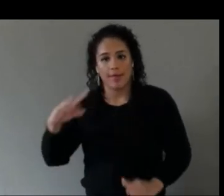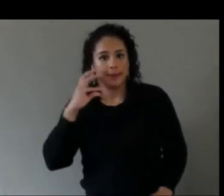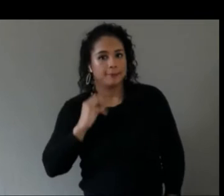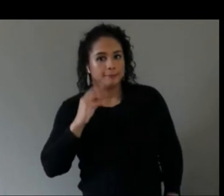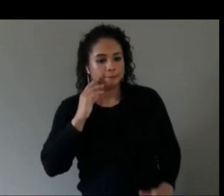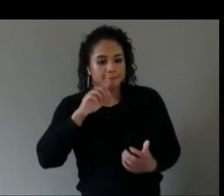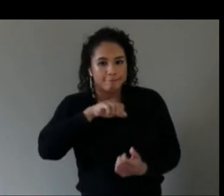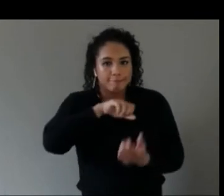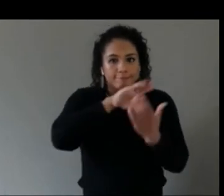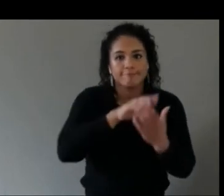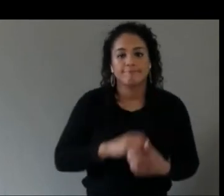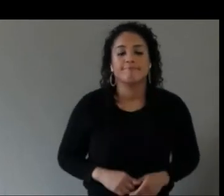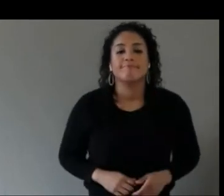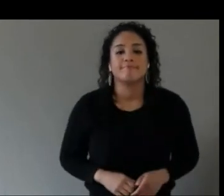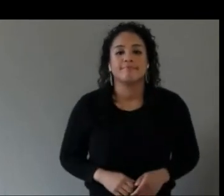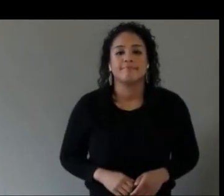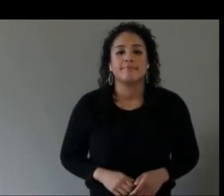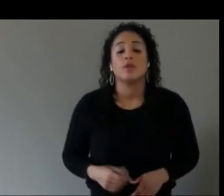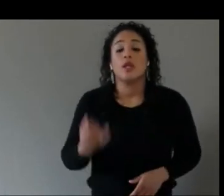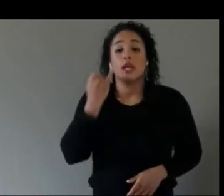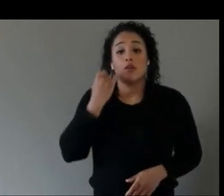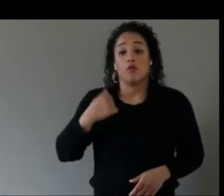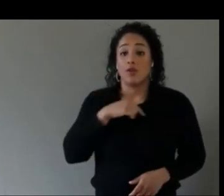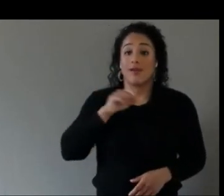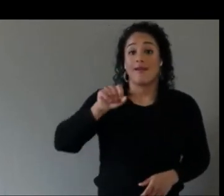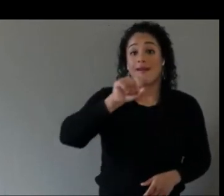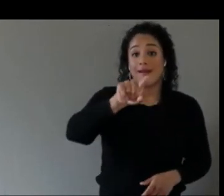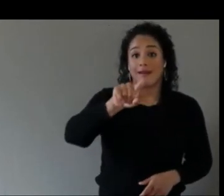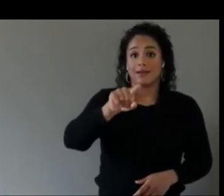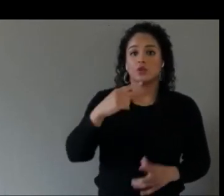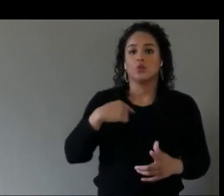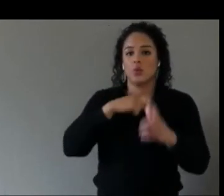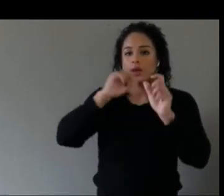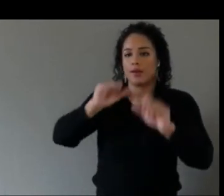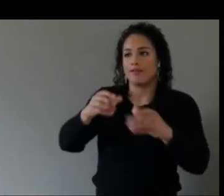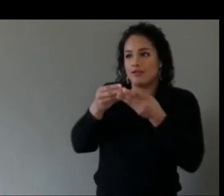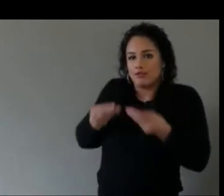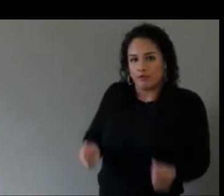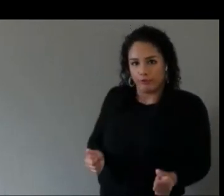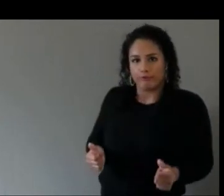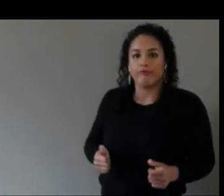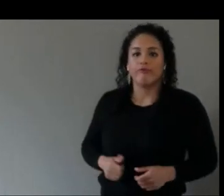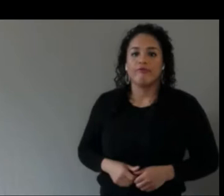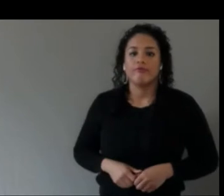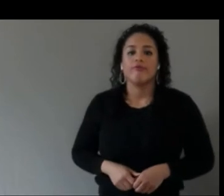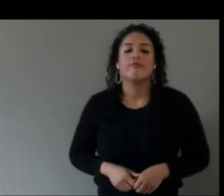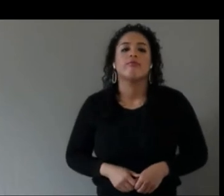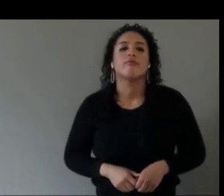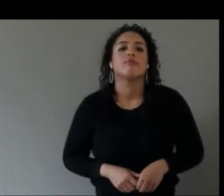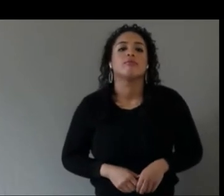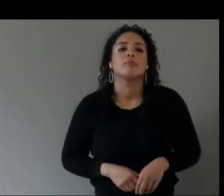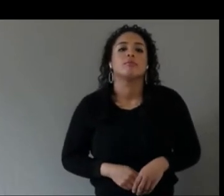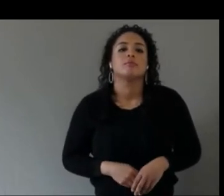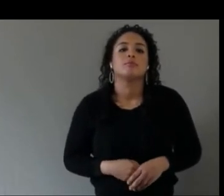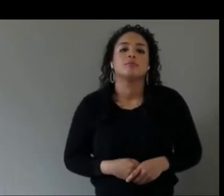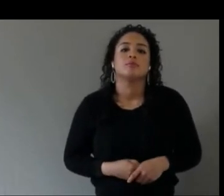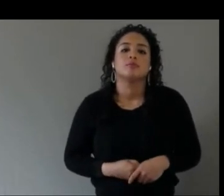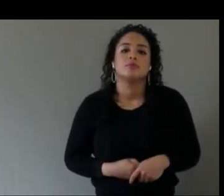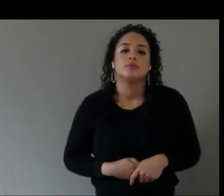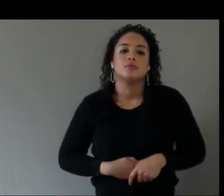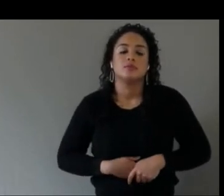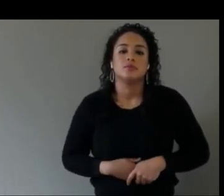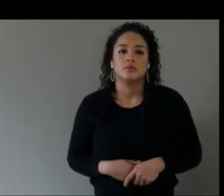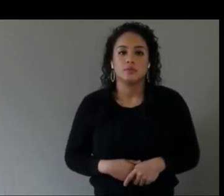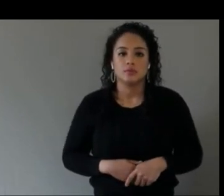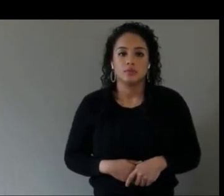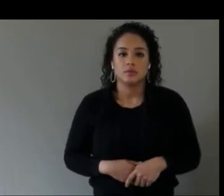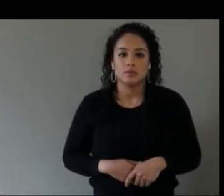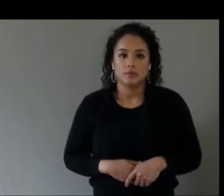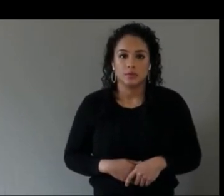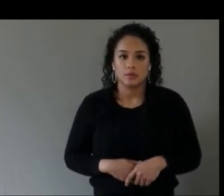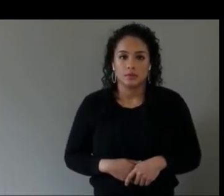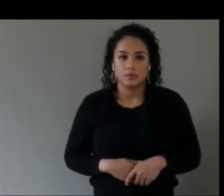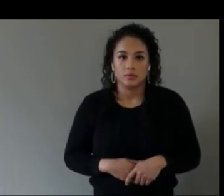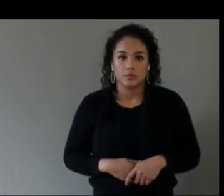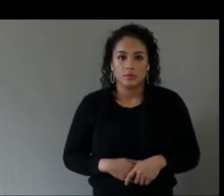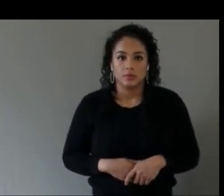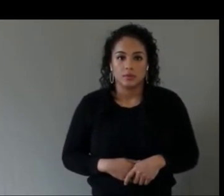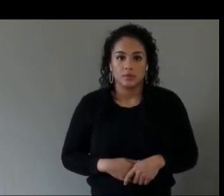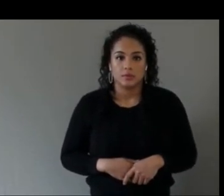Asking and understanding that is how we solve for this.